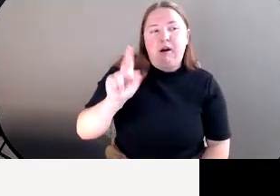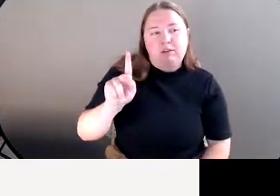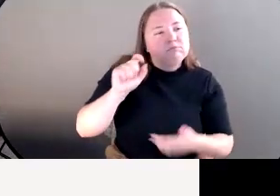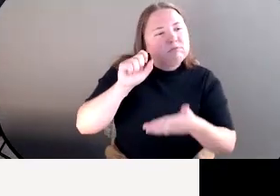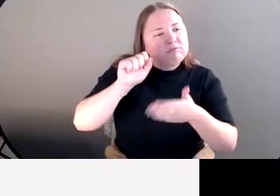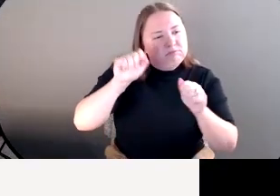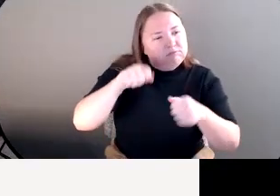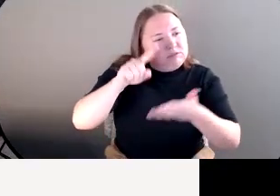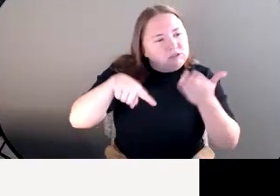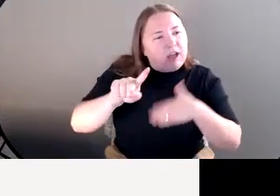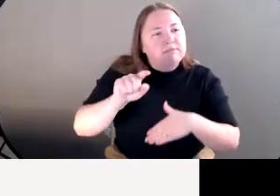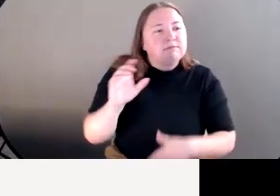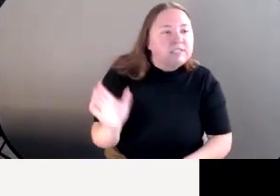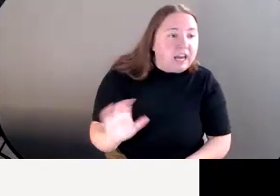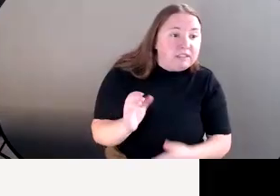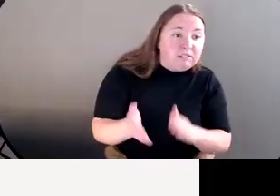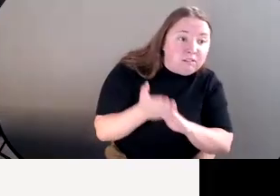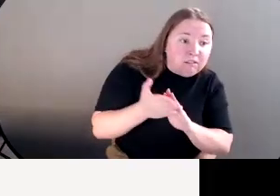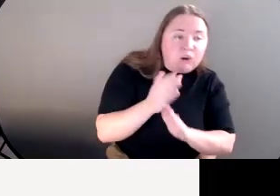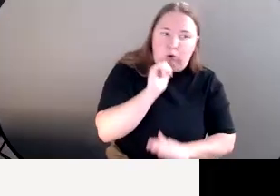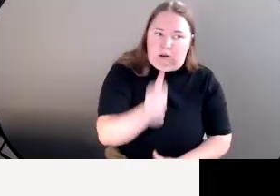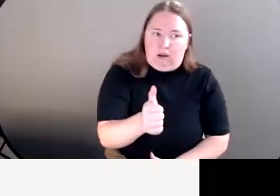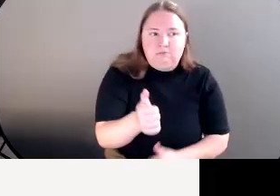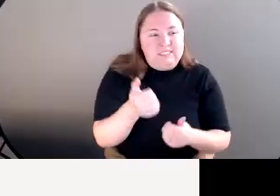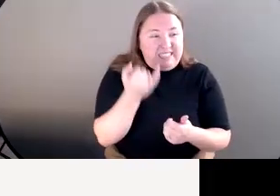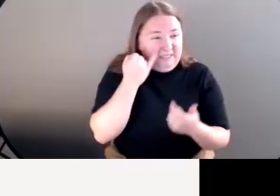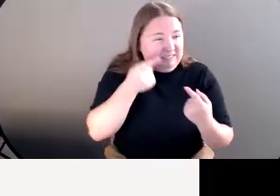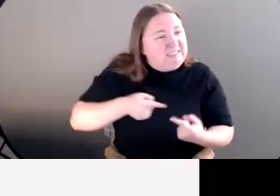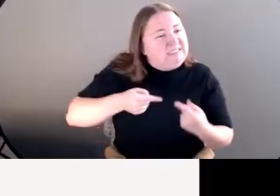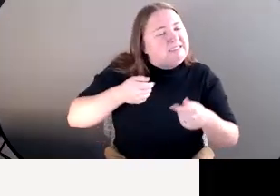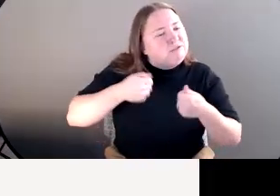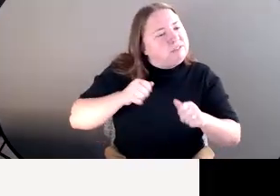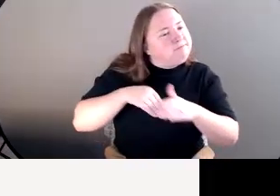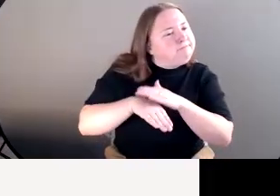if there are any issues when you're trying to log into Canvas.